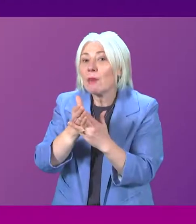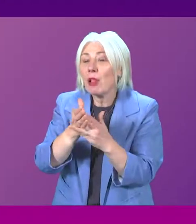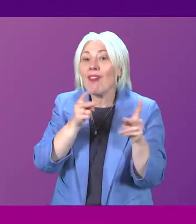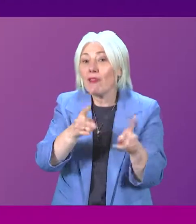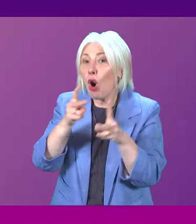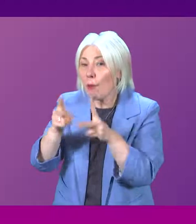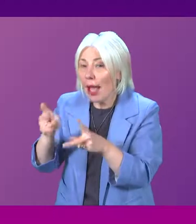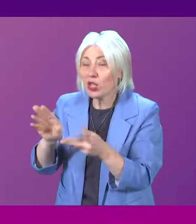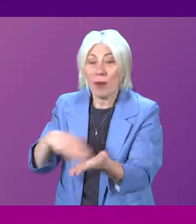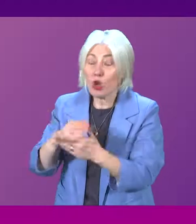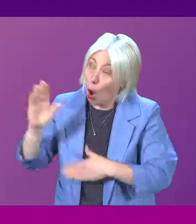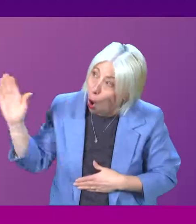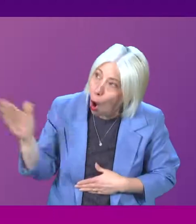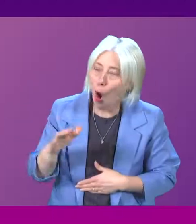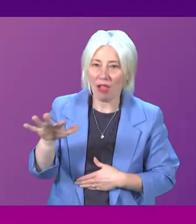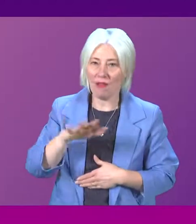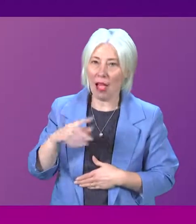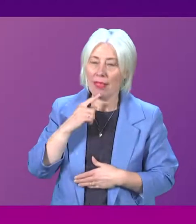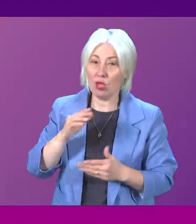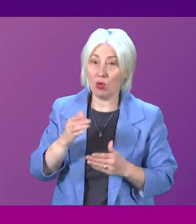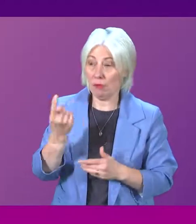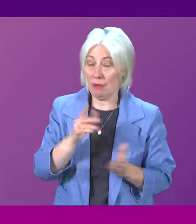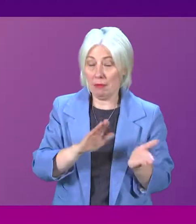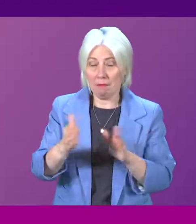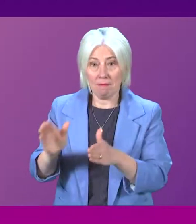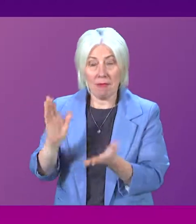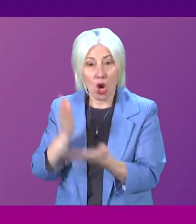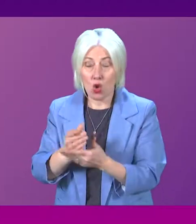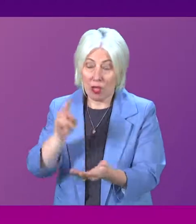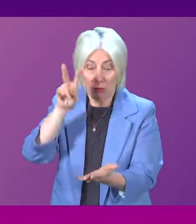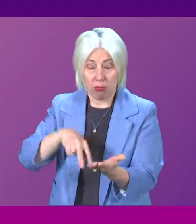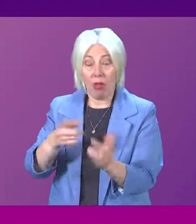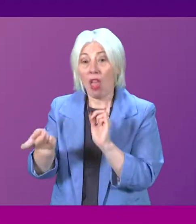all families who have lost a loved one with the answers that they deserve?